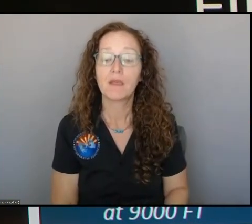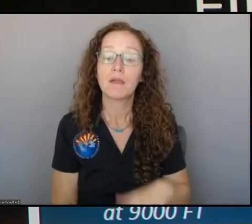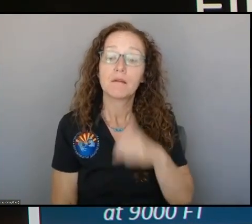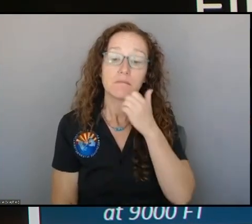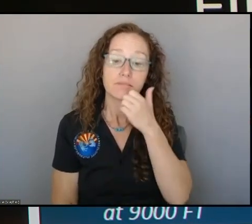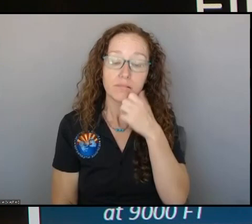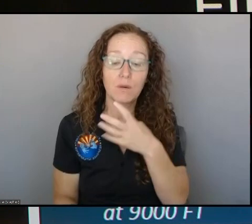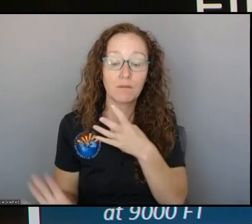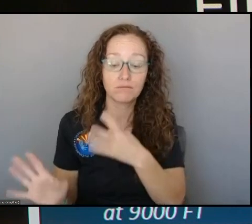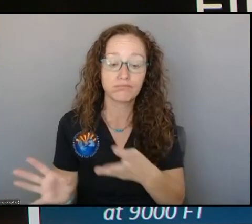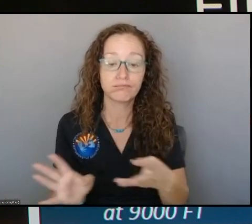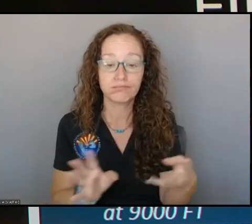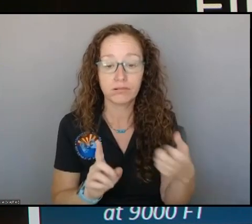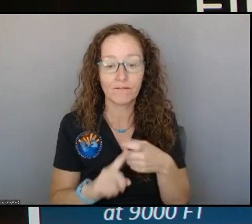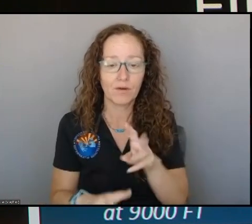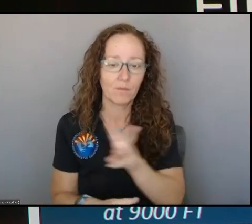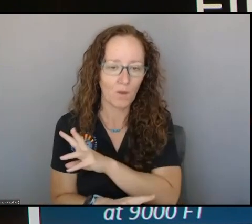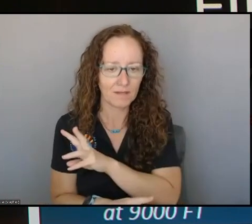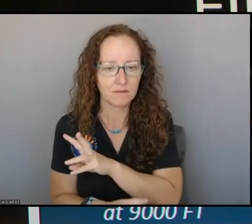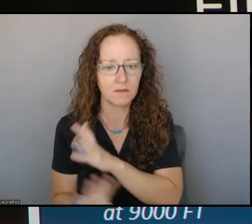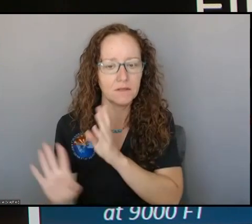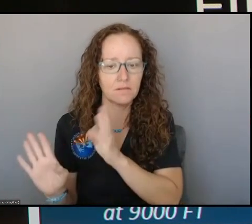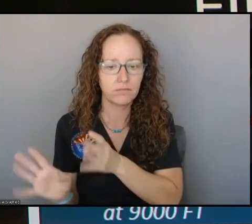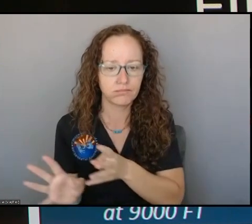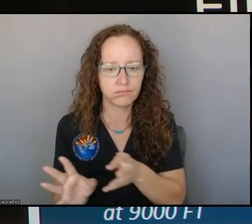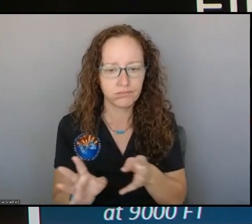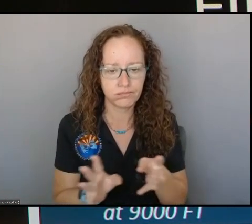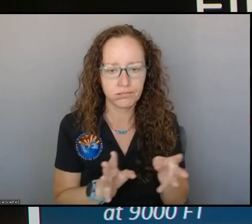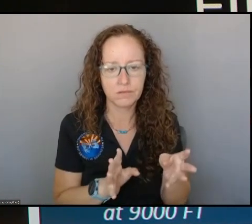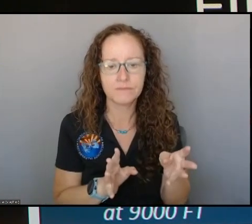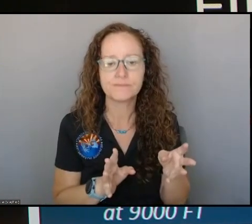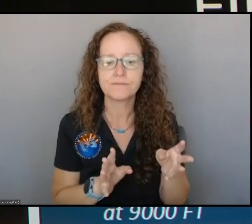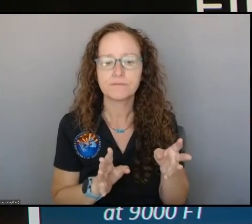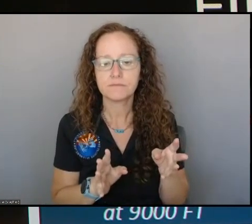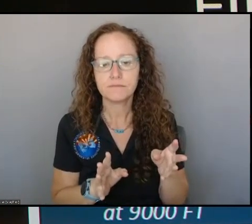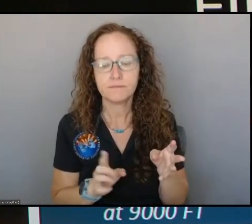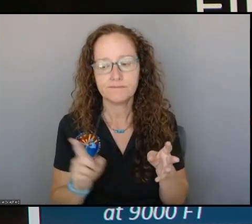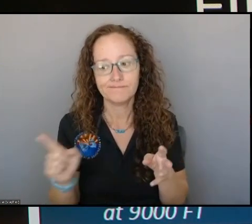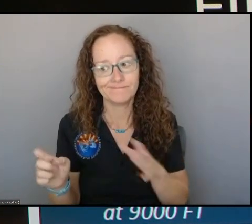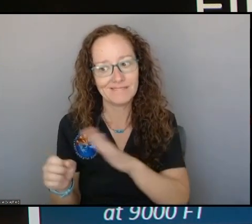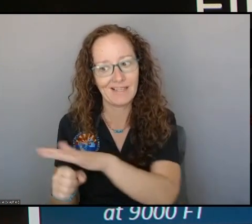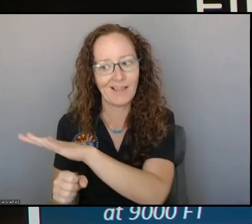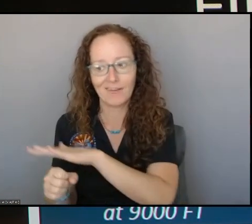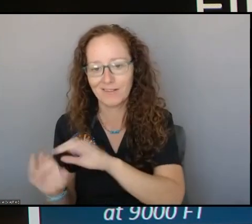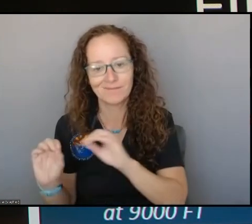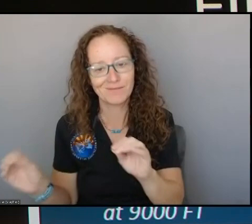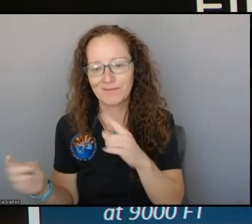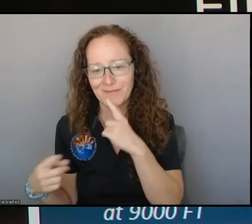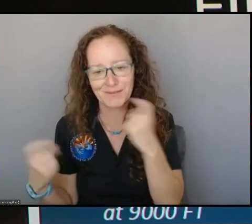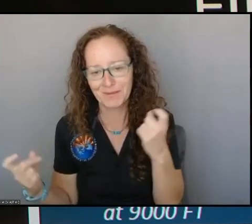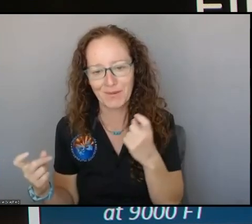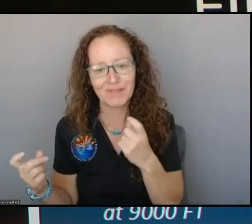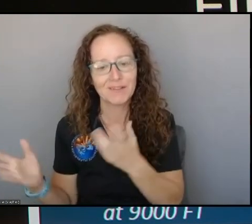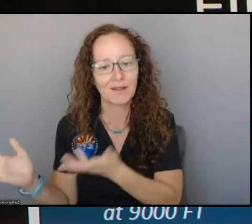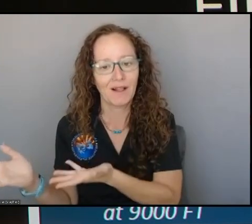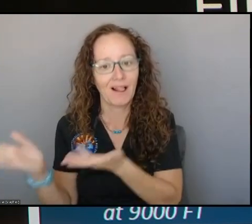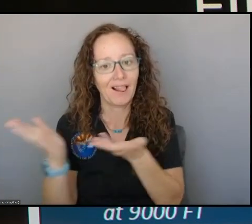winds. And those westerly winds come from an area with no moisture, so it tends to keep us dry. And the afternoons will be